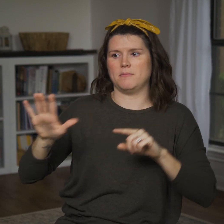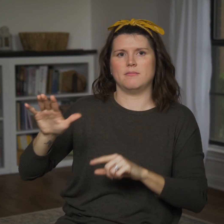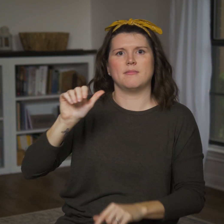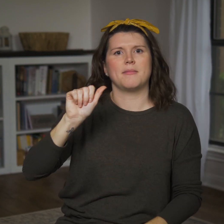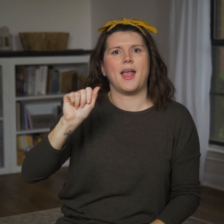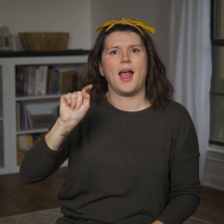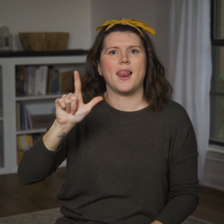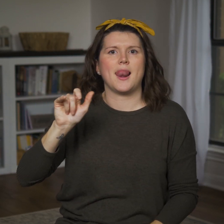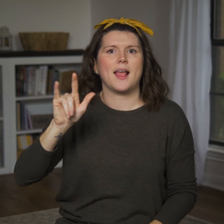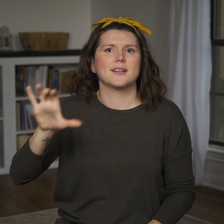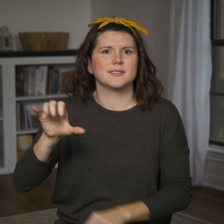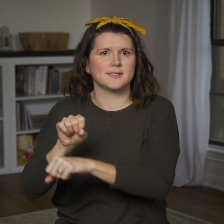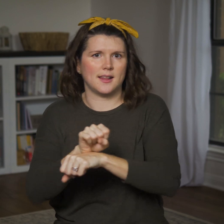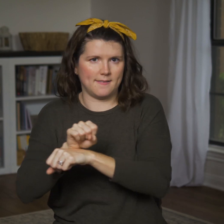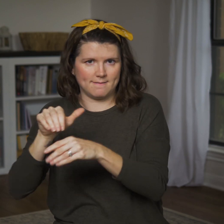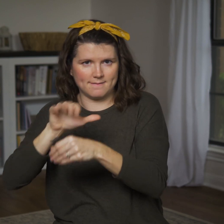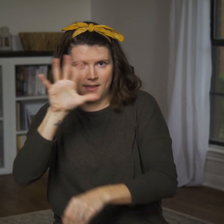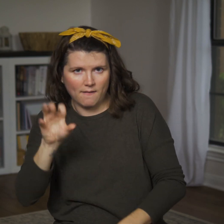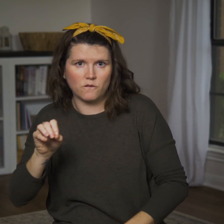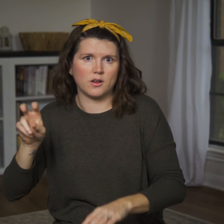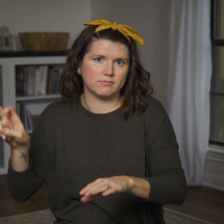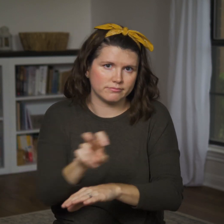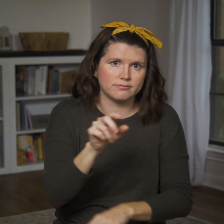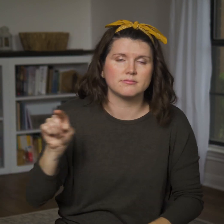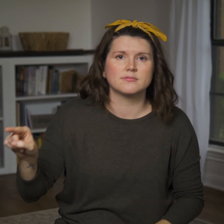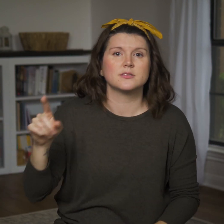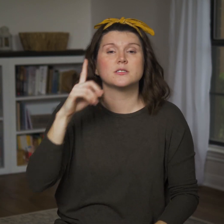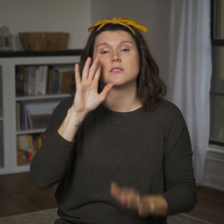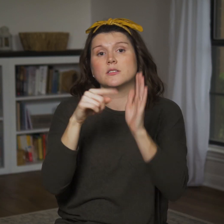from the Atlantic slave trade, for instance.